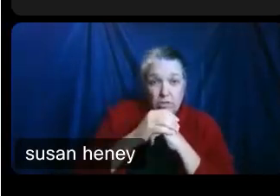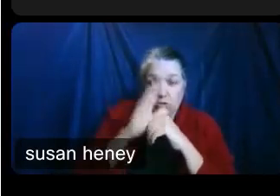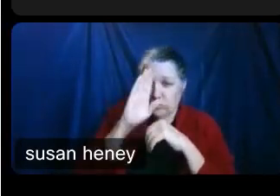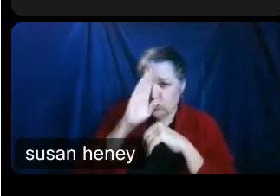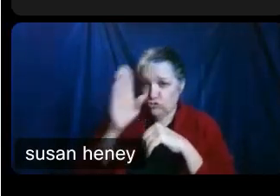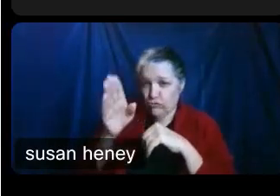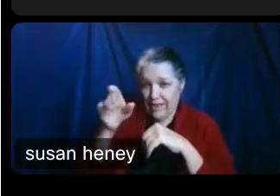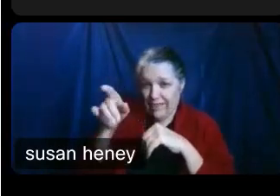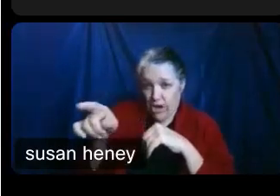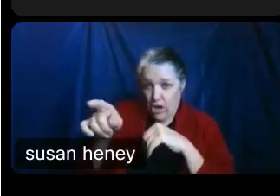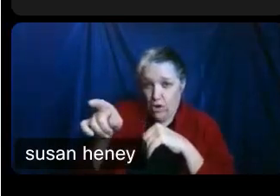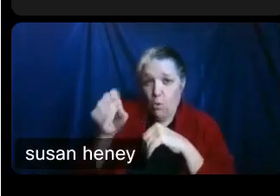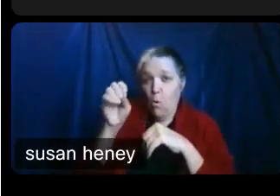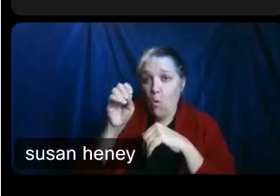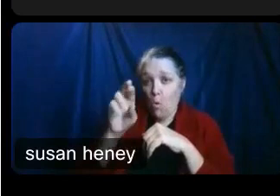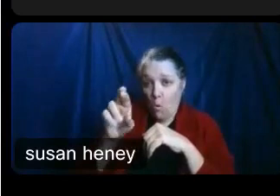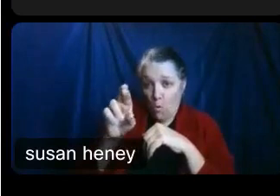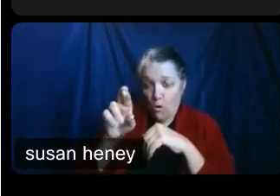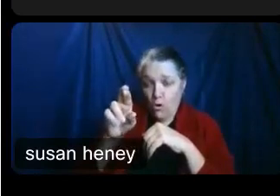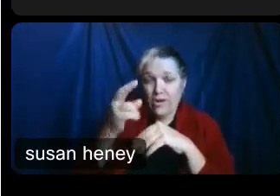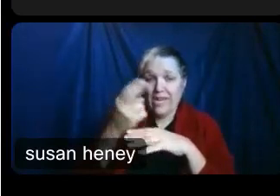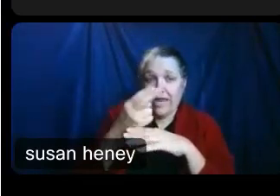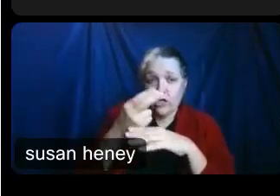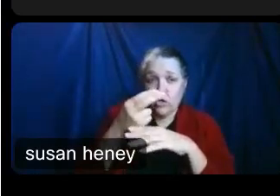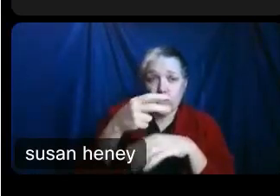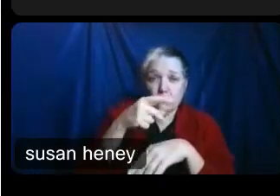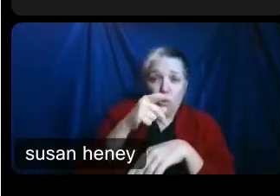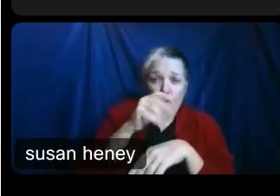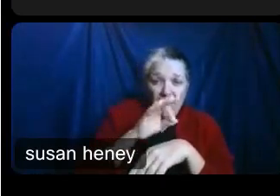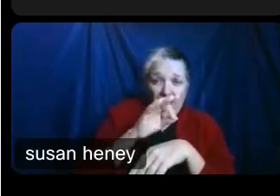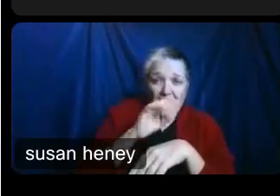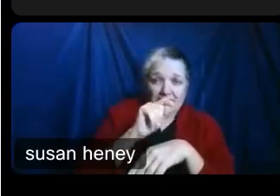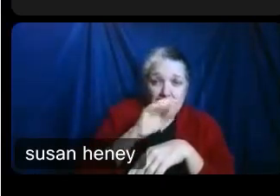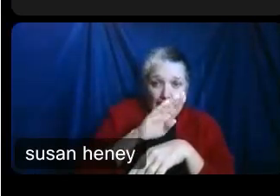profile, or you can use the profiles tab. And this will give you a little bit more of